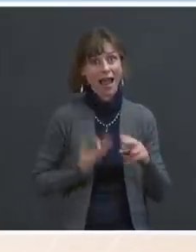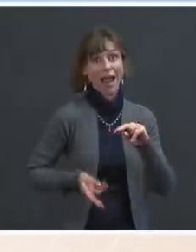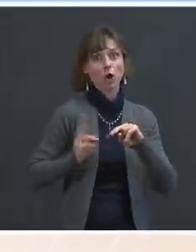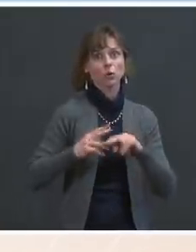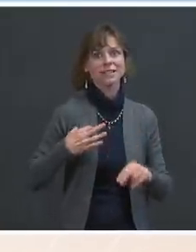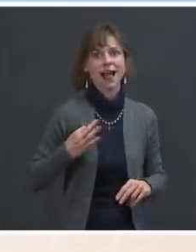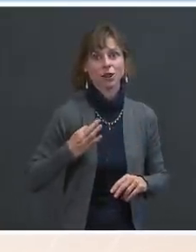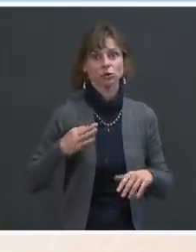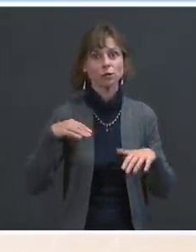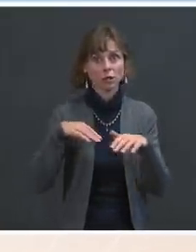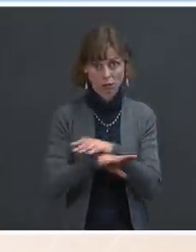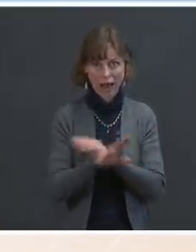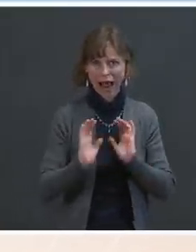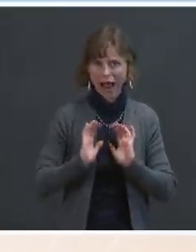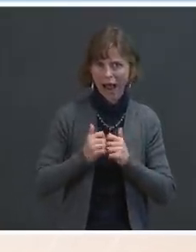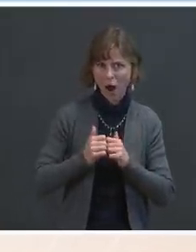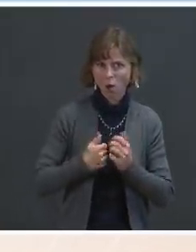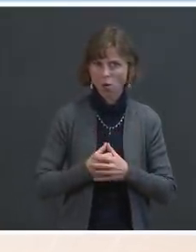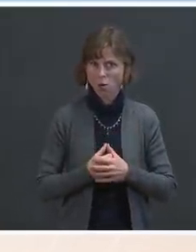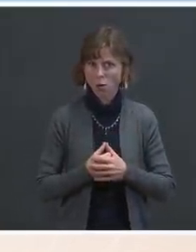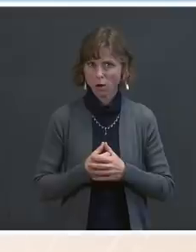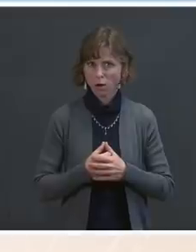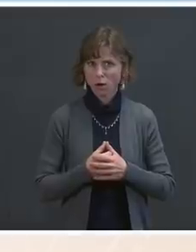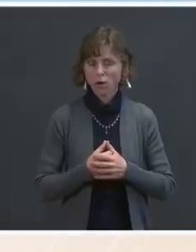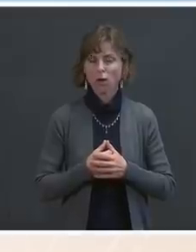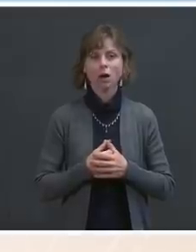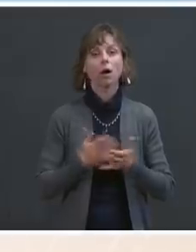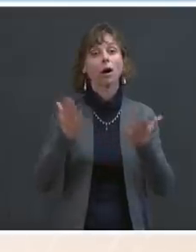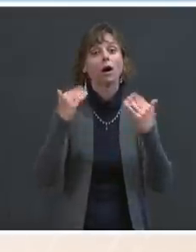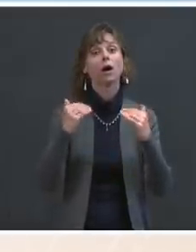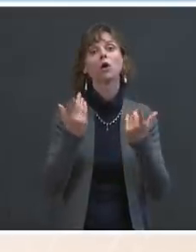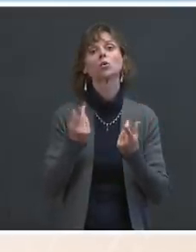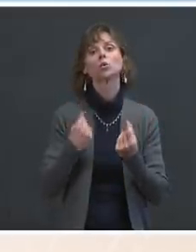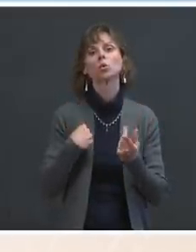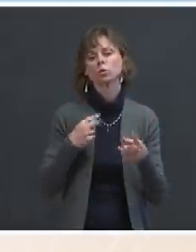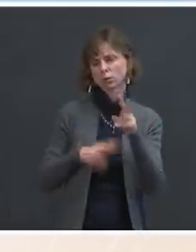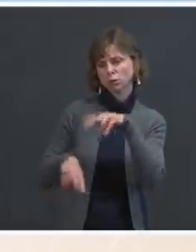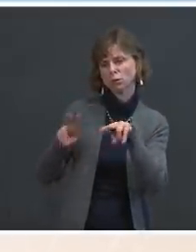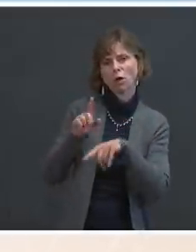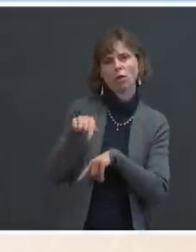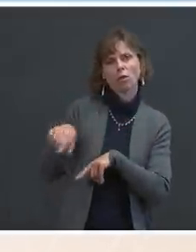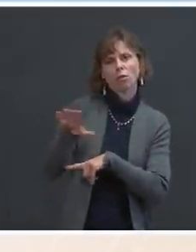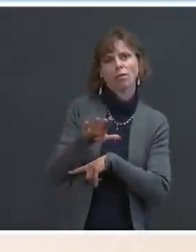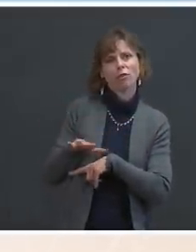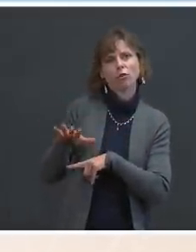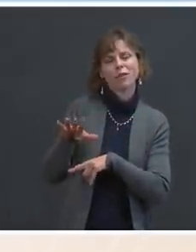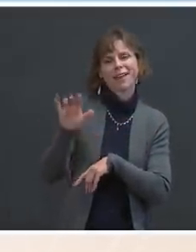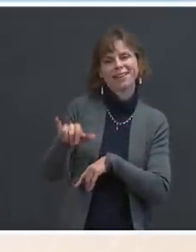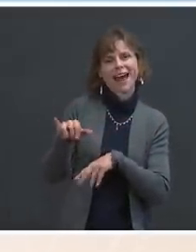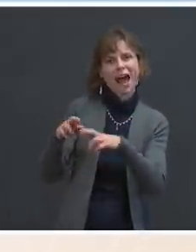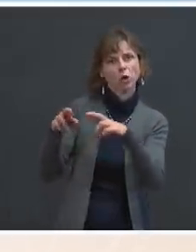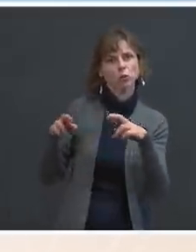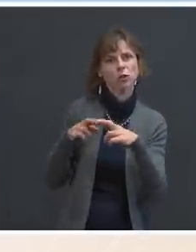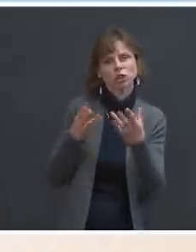But the next step is to look at solutions in the region. Right? What more can we do to process people